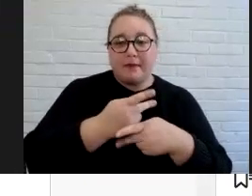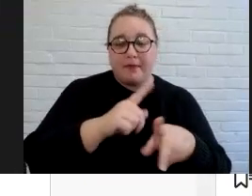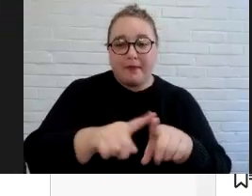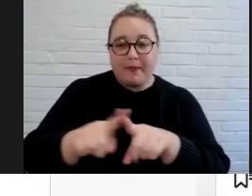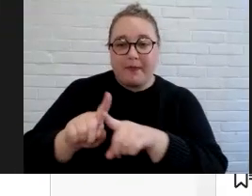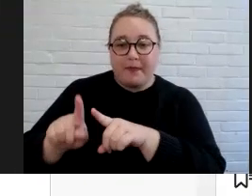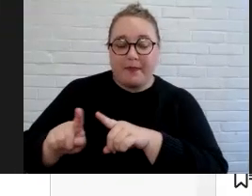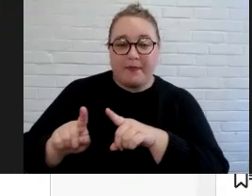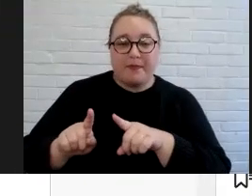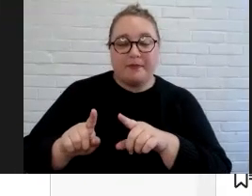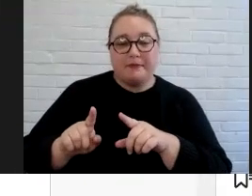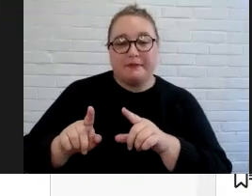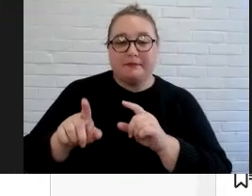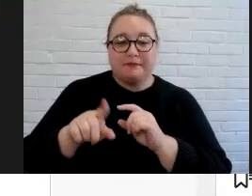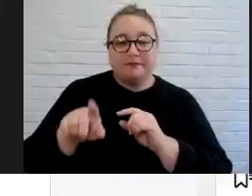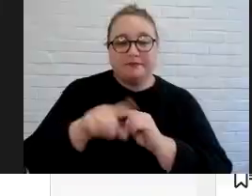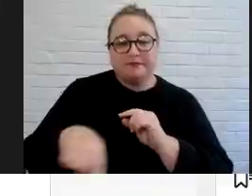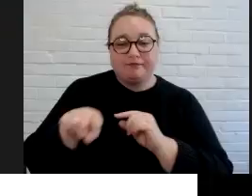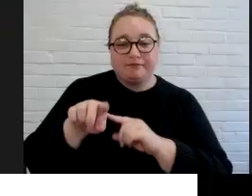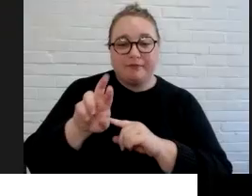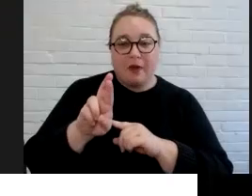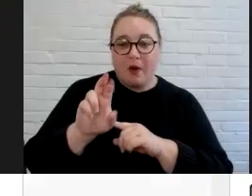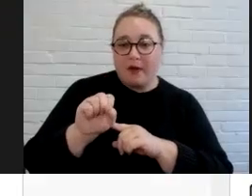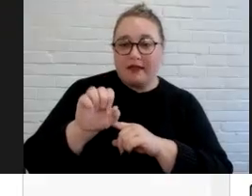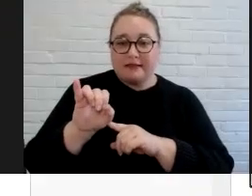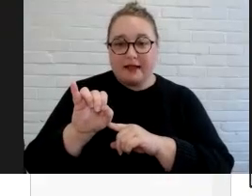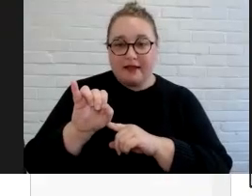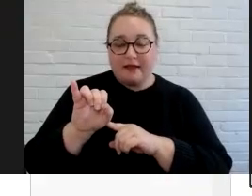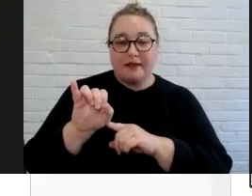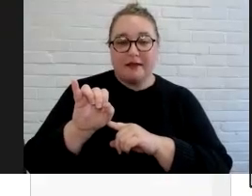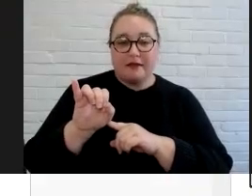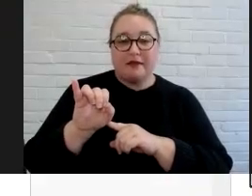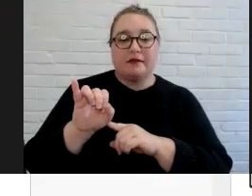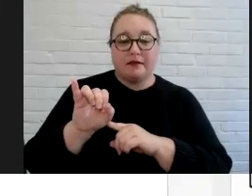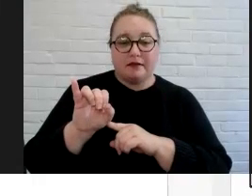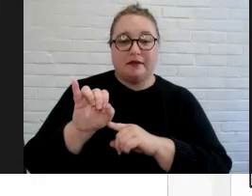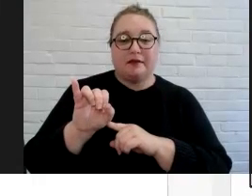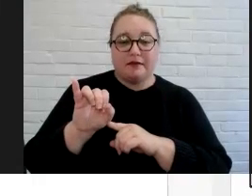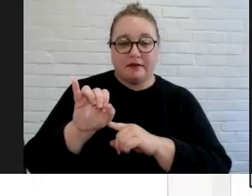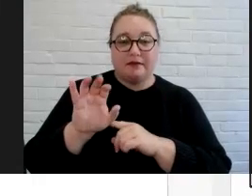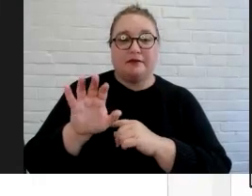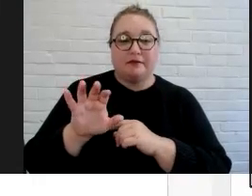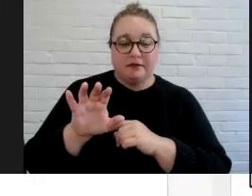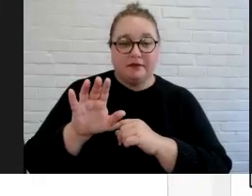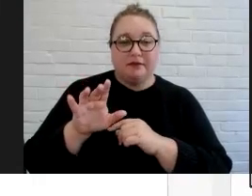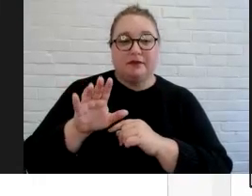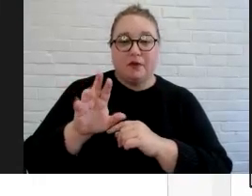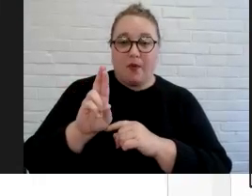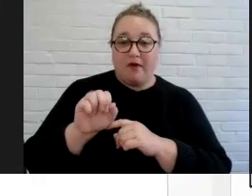of RSI, kind of defining, kind of breaking down RSI, so that they're categorized.